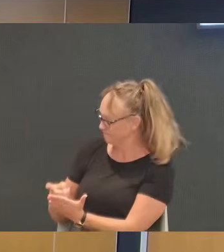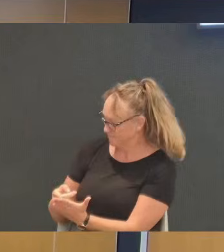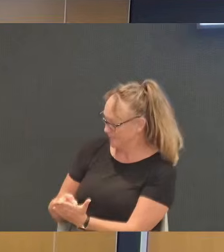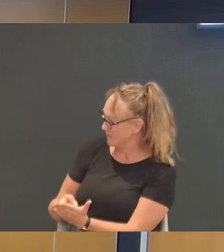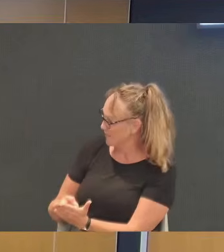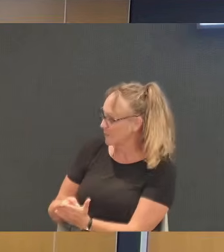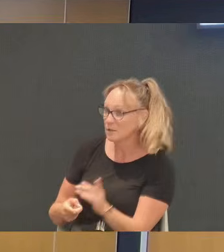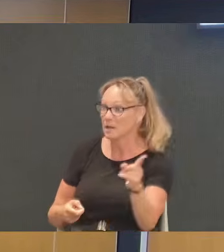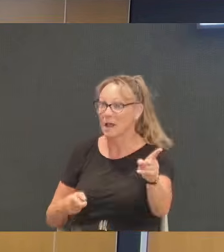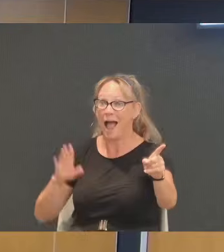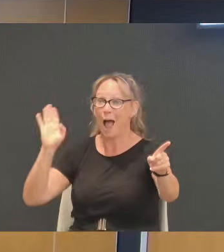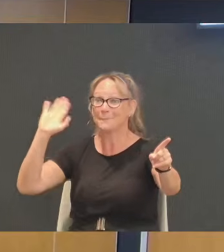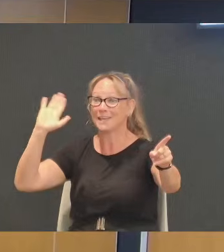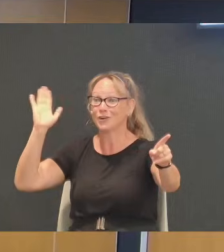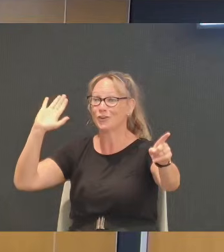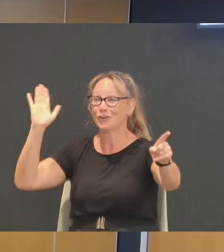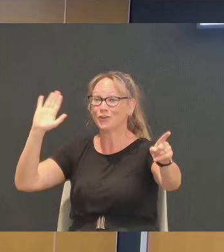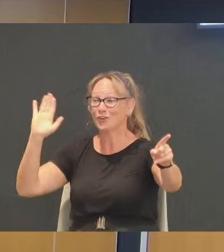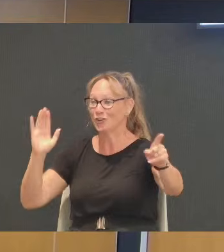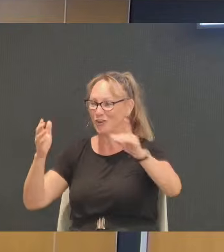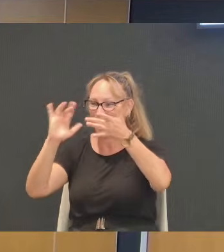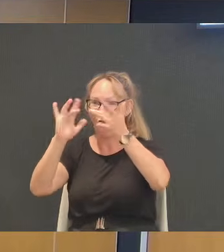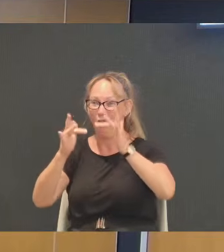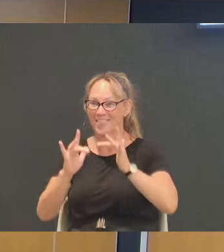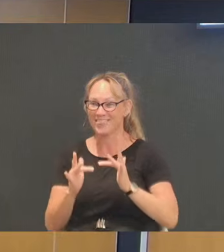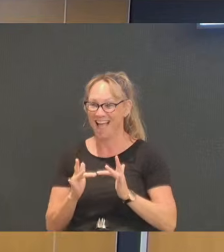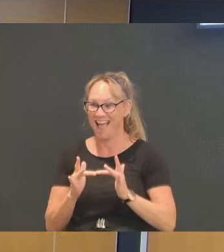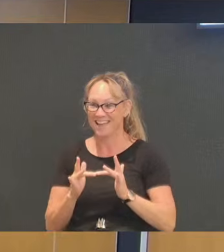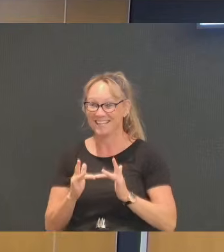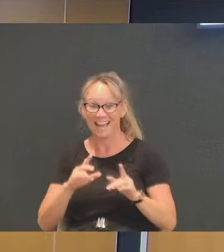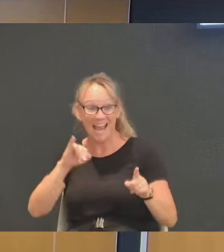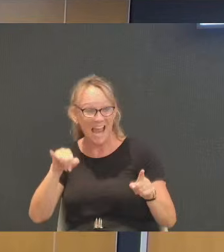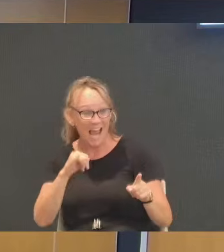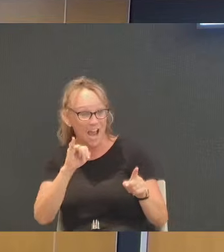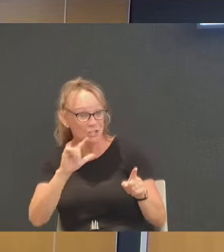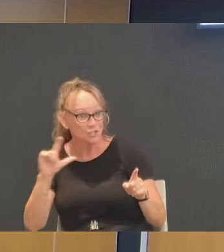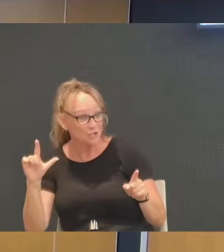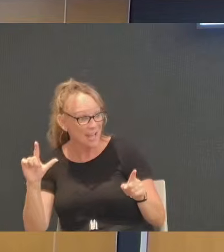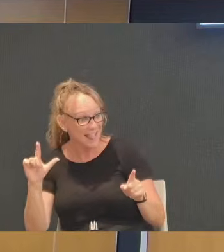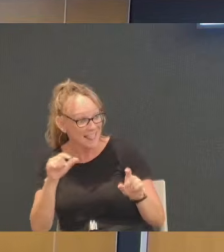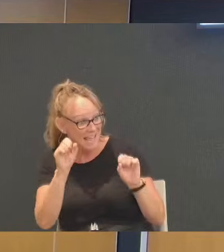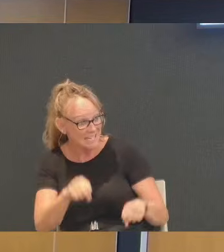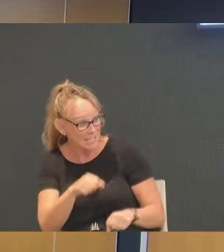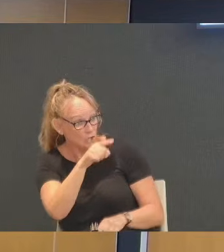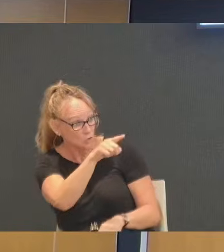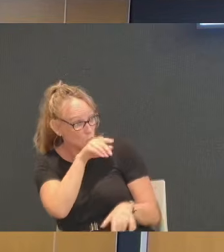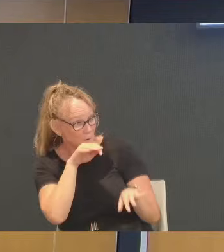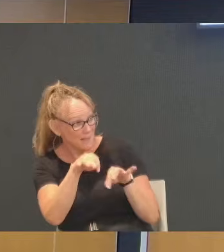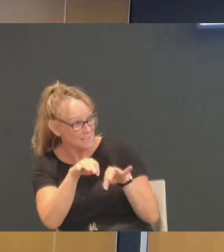I'm on. Oh, there she is. Okay. Hi. Hi Jill. Can you explain the specific camera systems that this